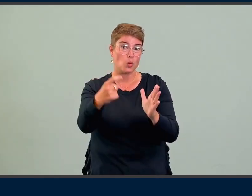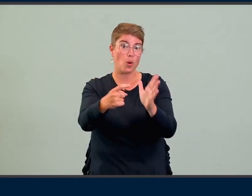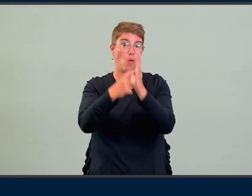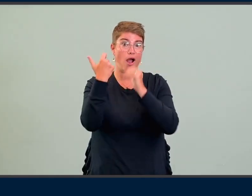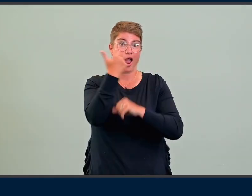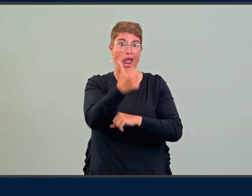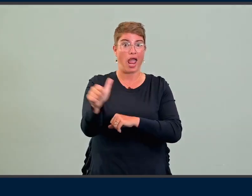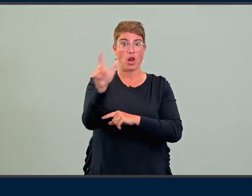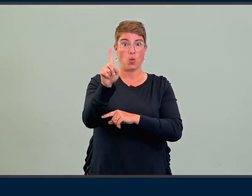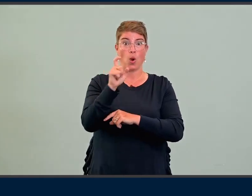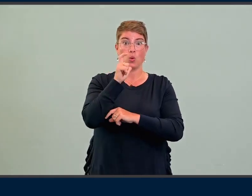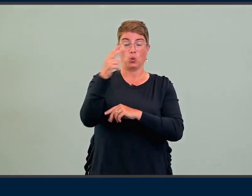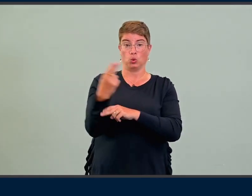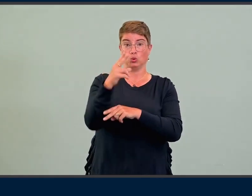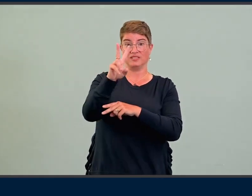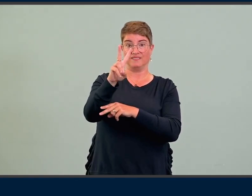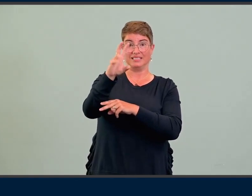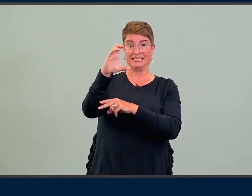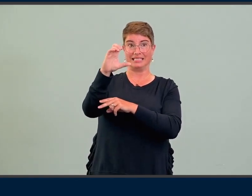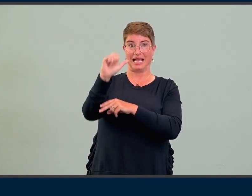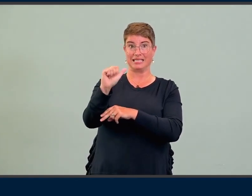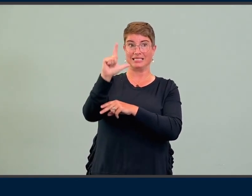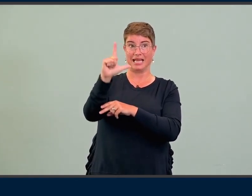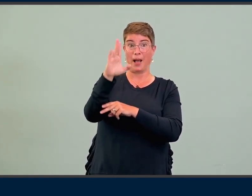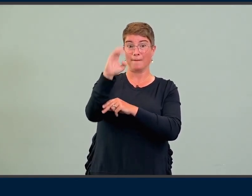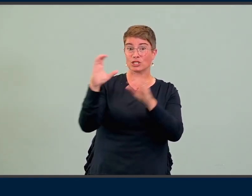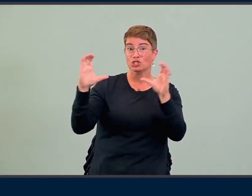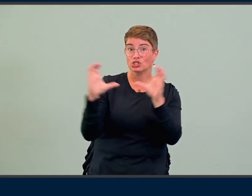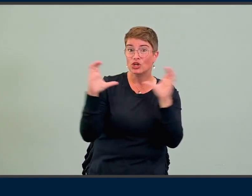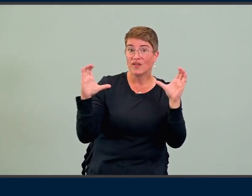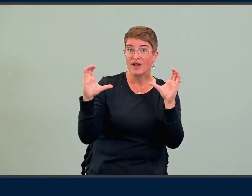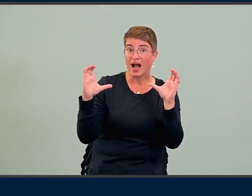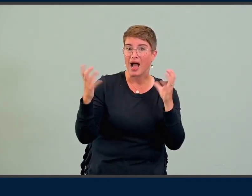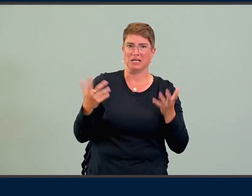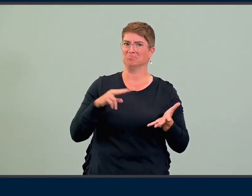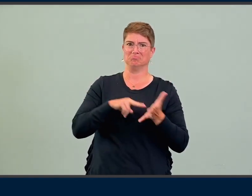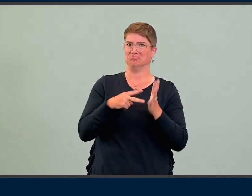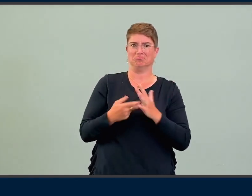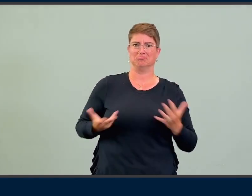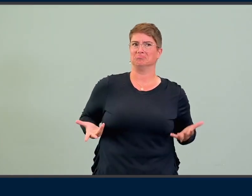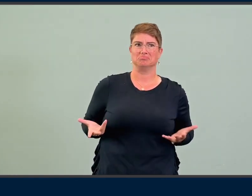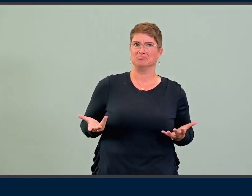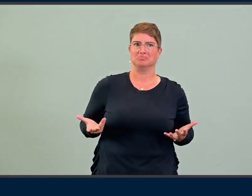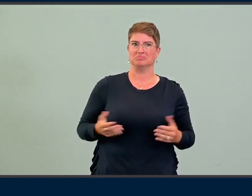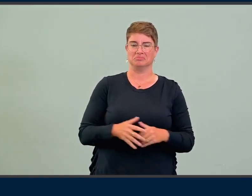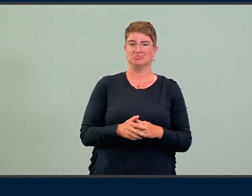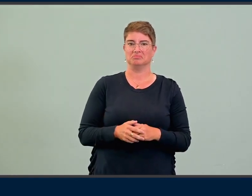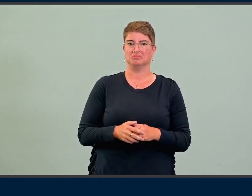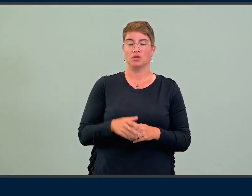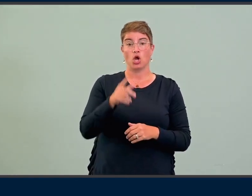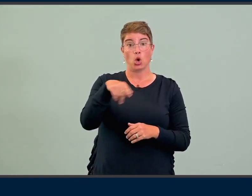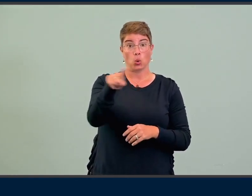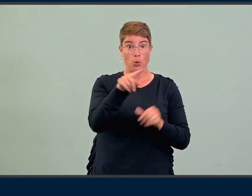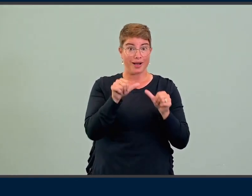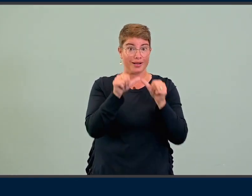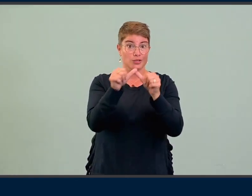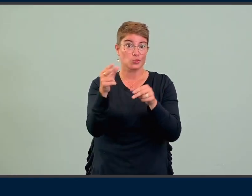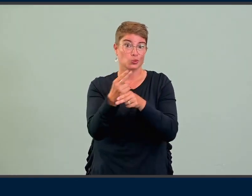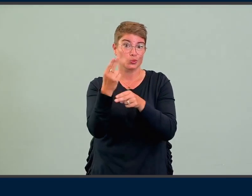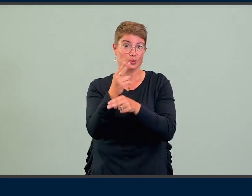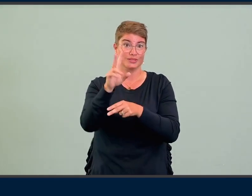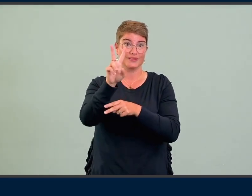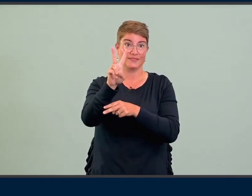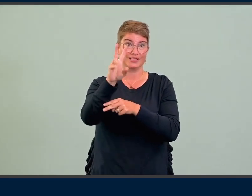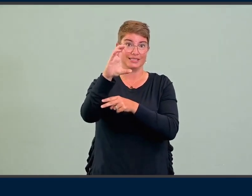Gallaudet does require that anyone who uses VCSL be certified. And that means that we can continue